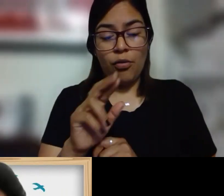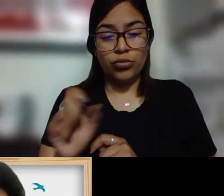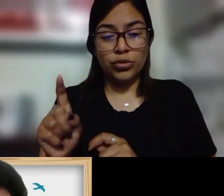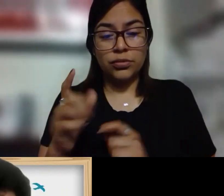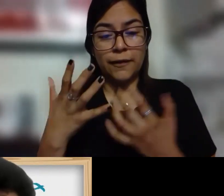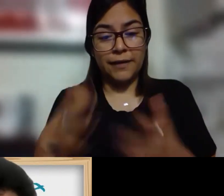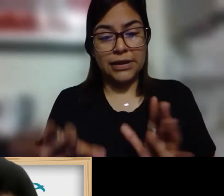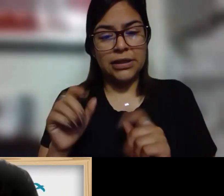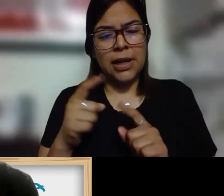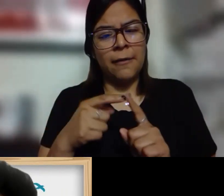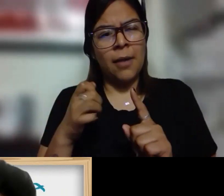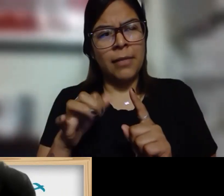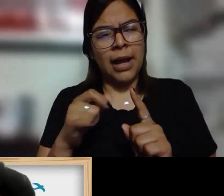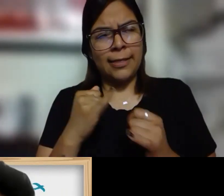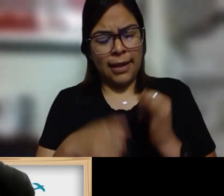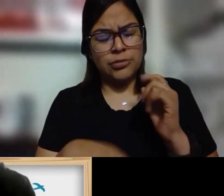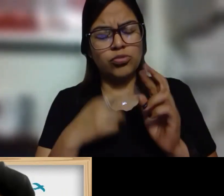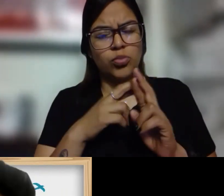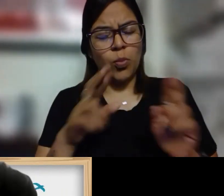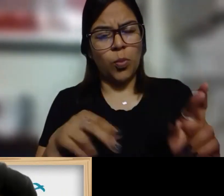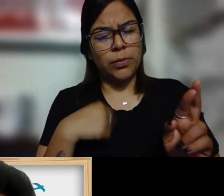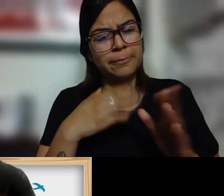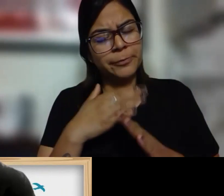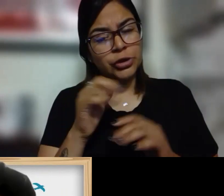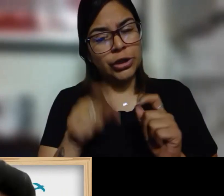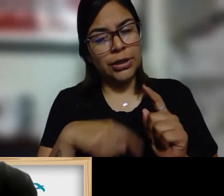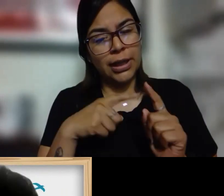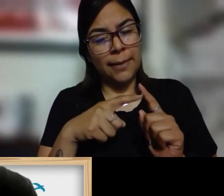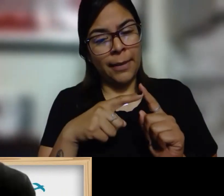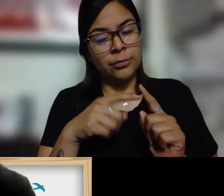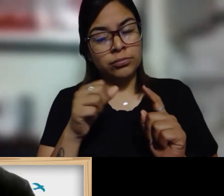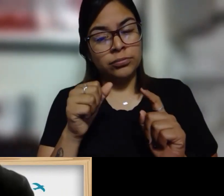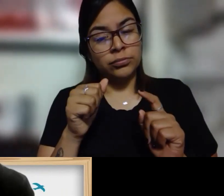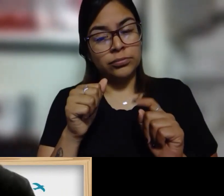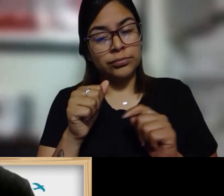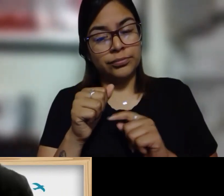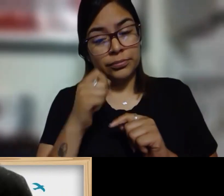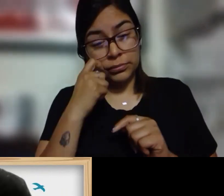I think it's a great opportunity especially for adrc staff who may not have had had some of these